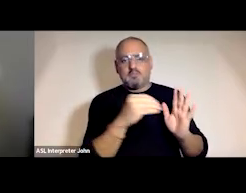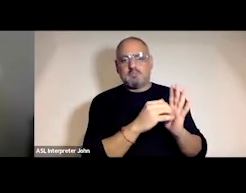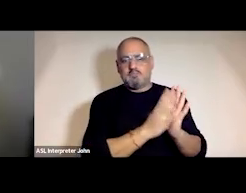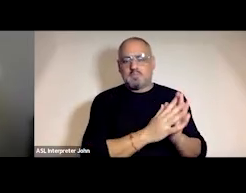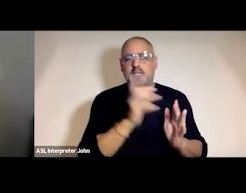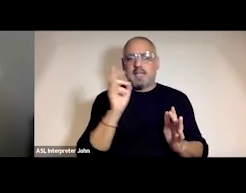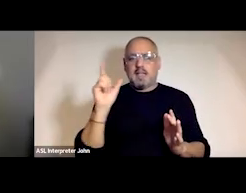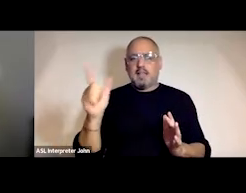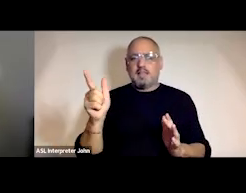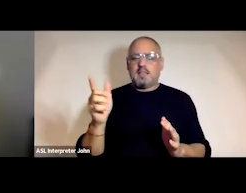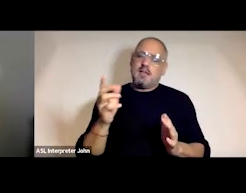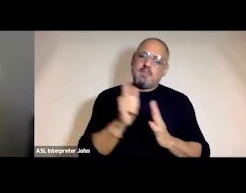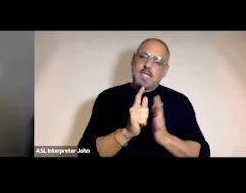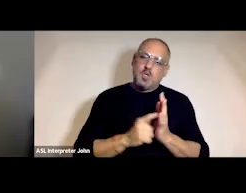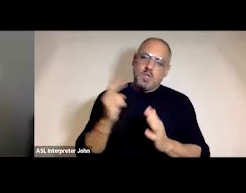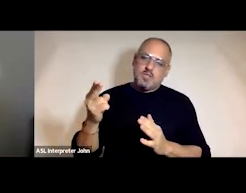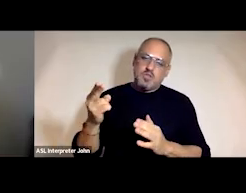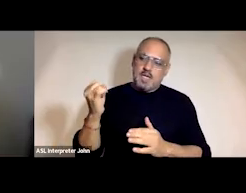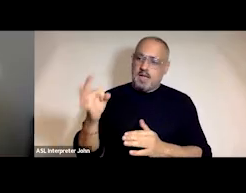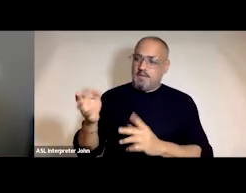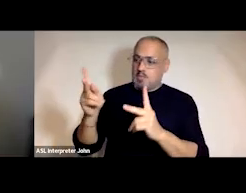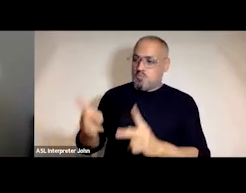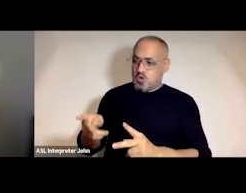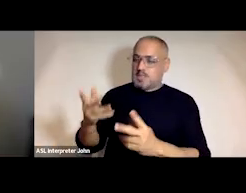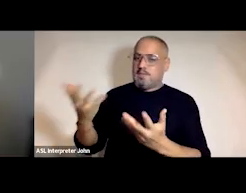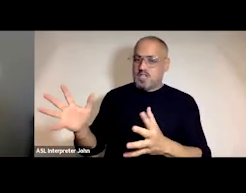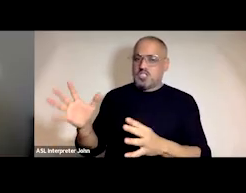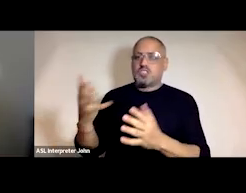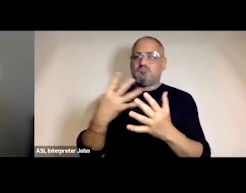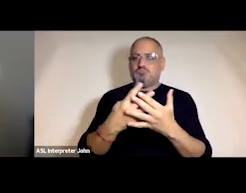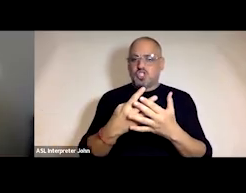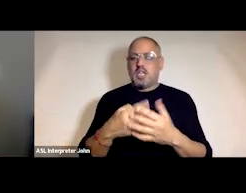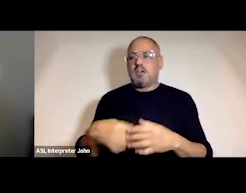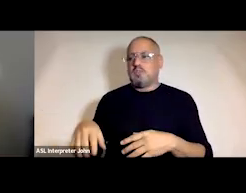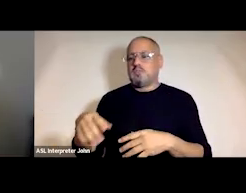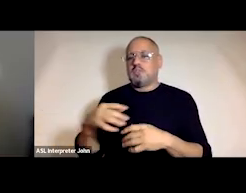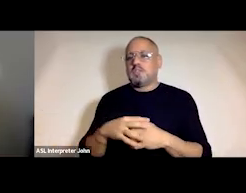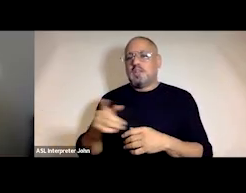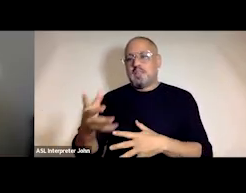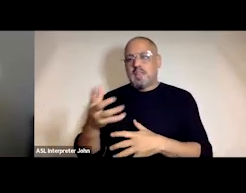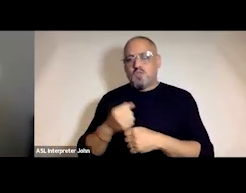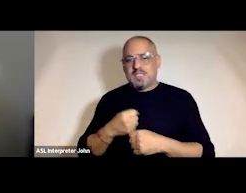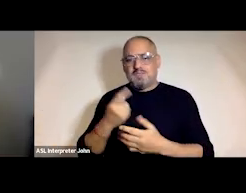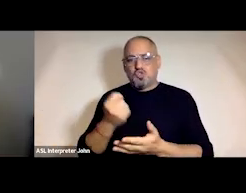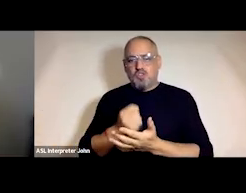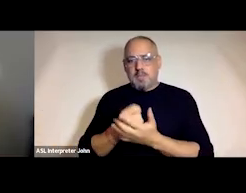is if a person has been in jail or in prison and they received treatment